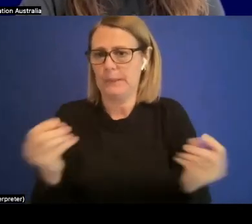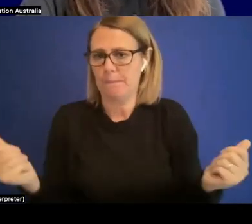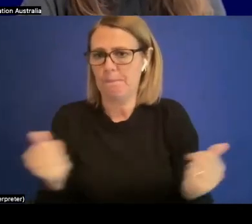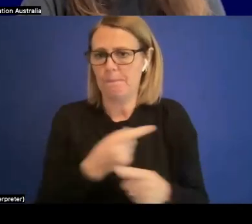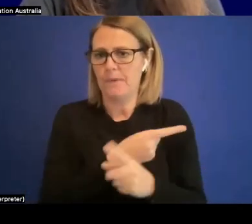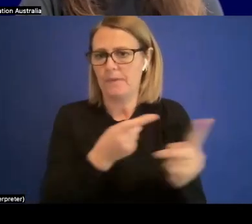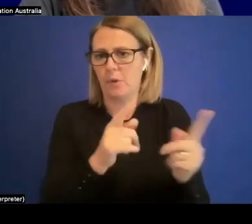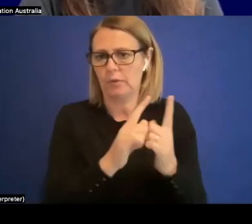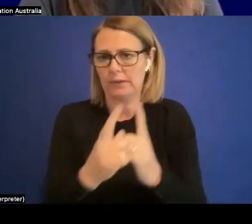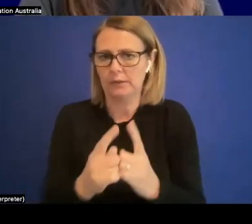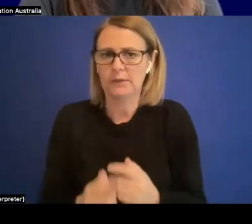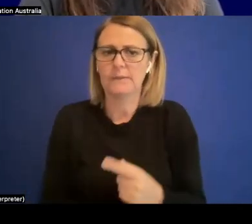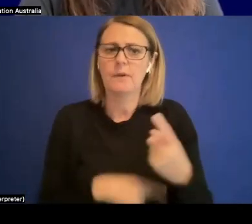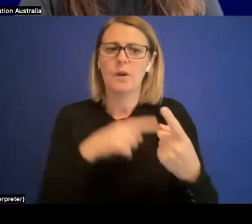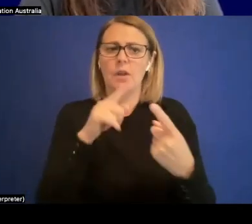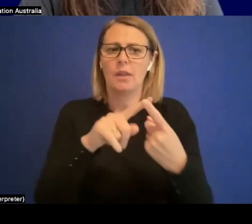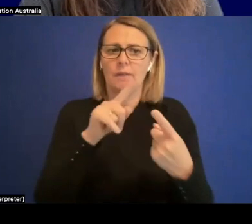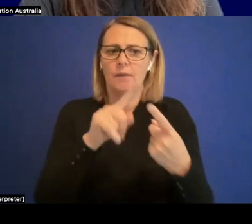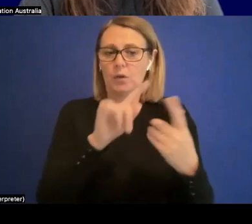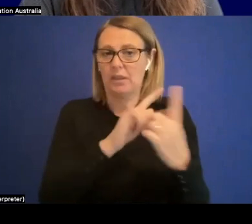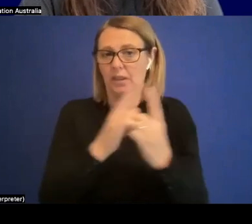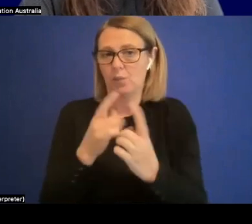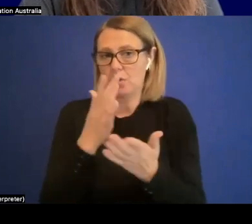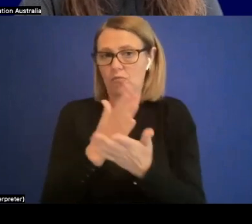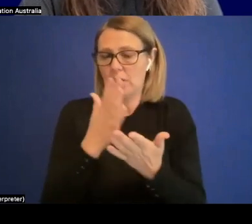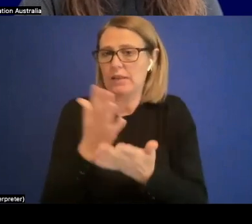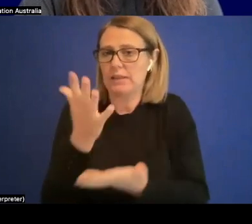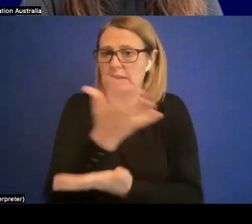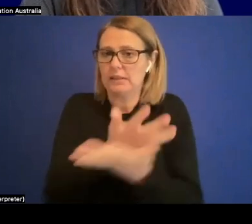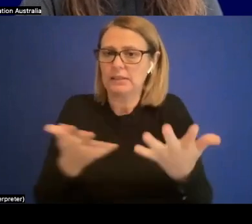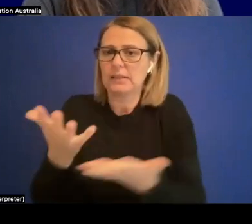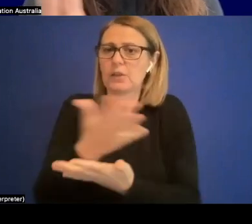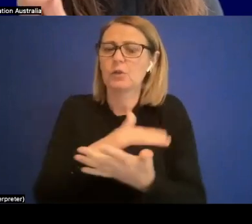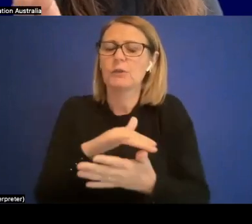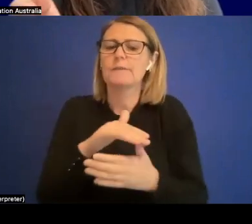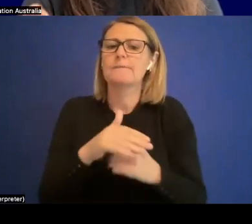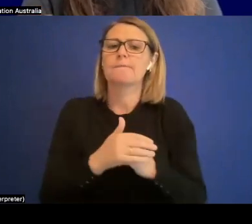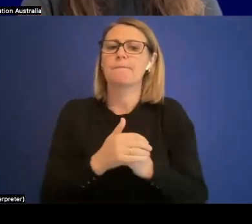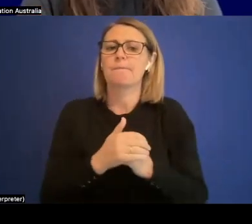The first port of call was, I guess, the discussion around, so rather than attitude